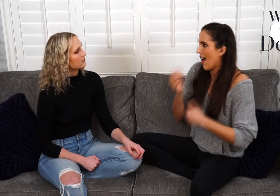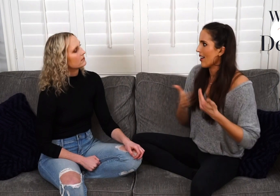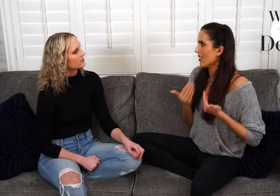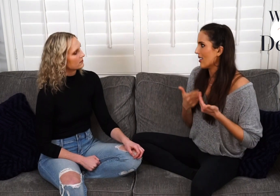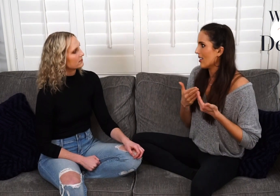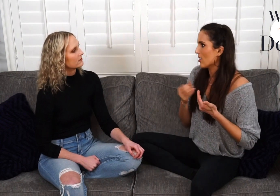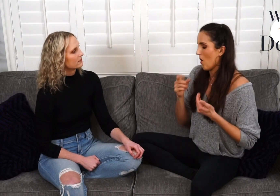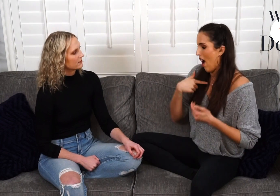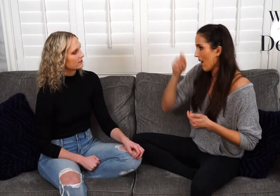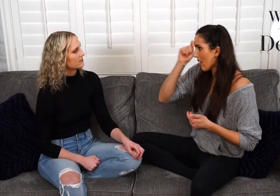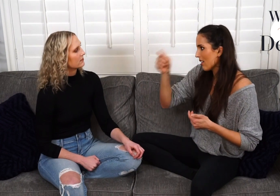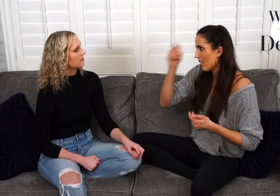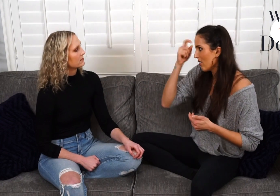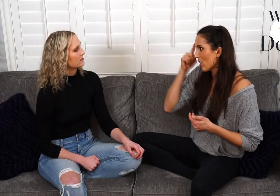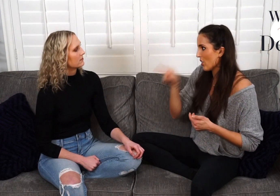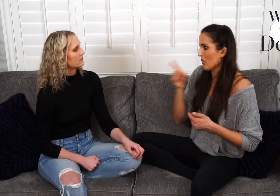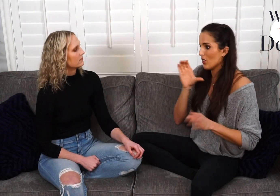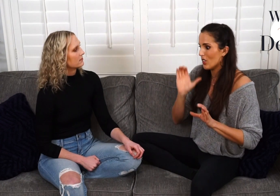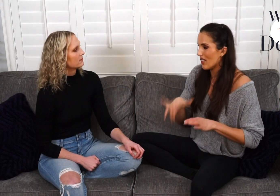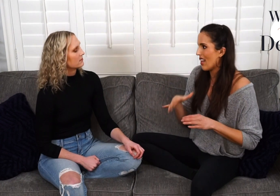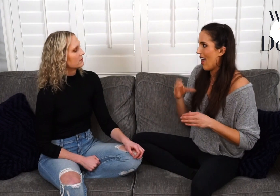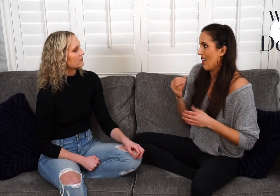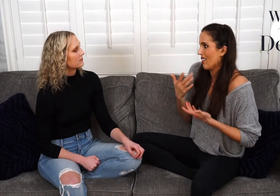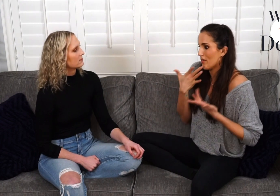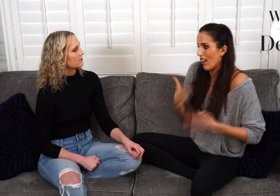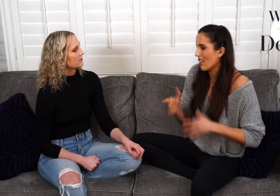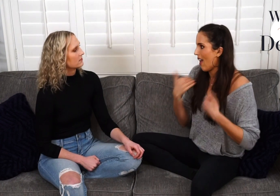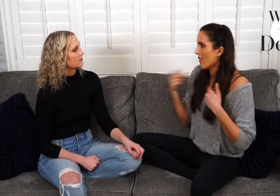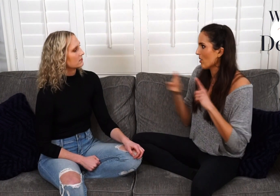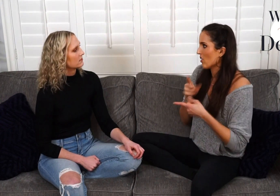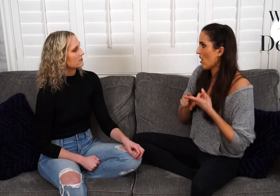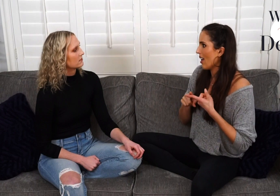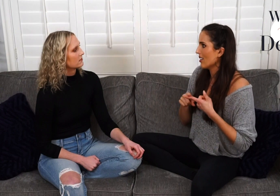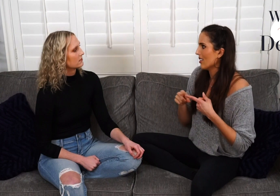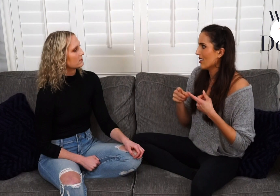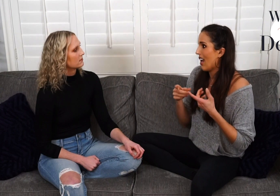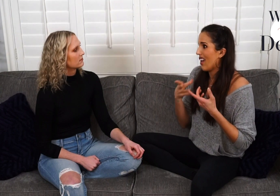so powerful and not easy. So I tip my hat off to you and I'm so fortunate to have you as a friend